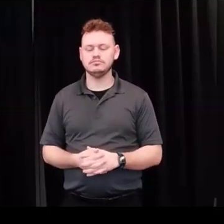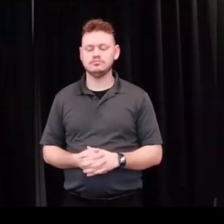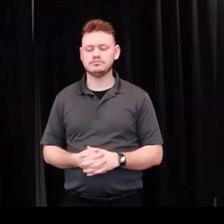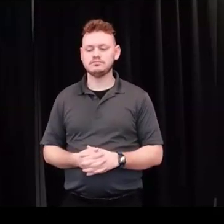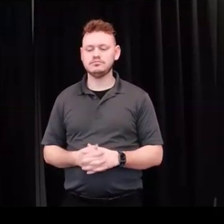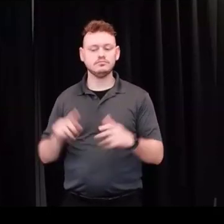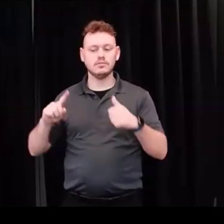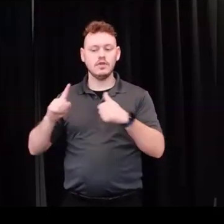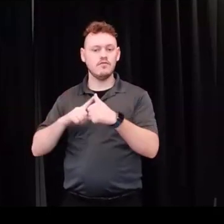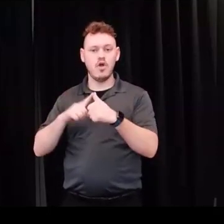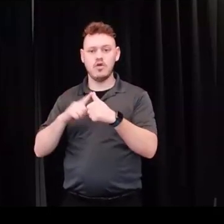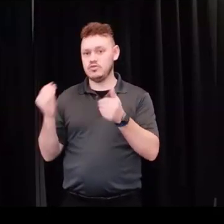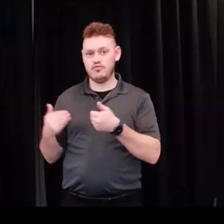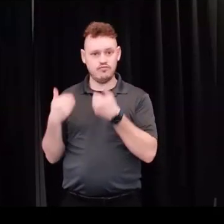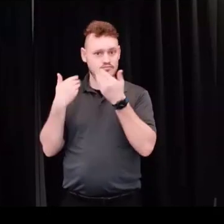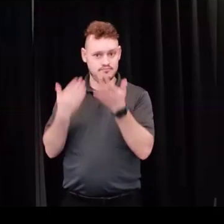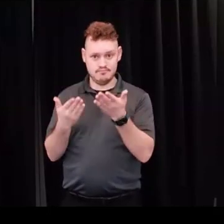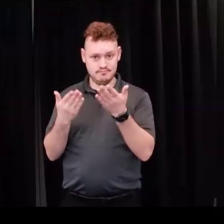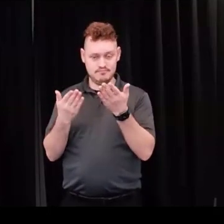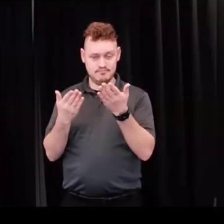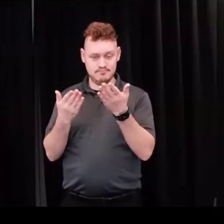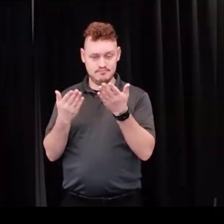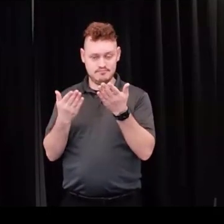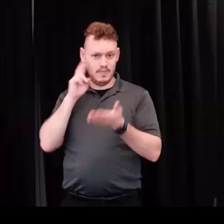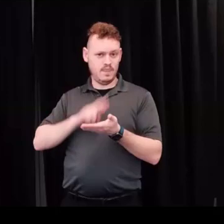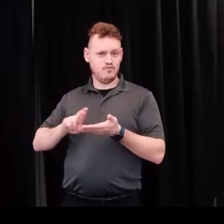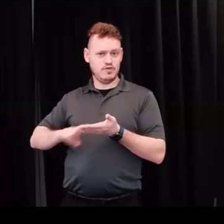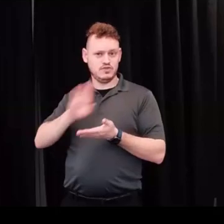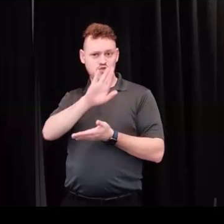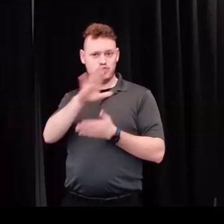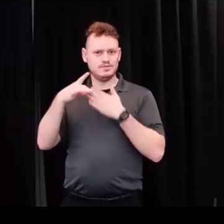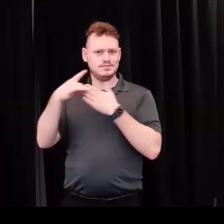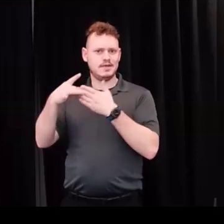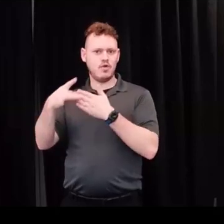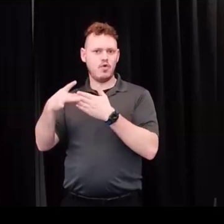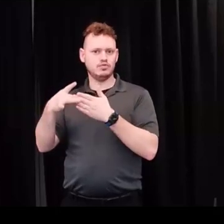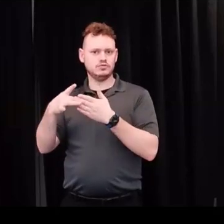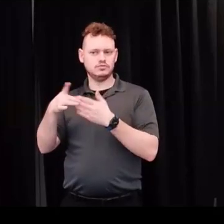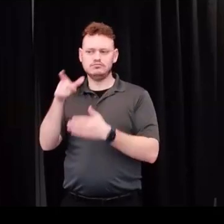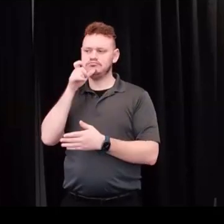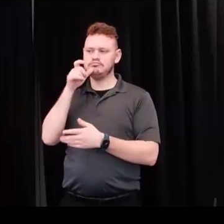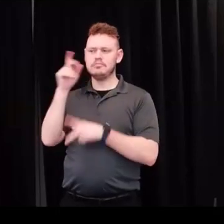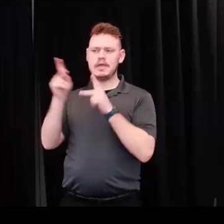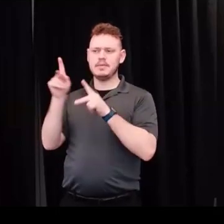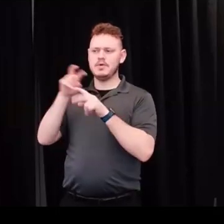recommend is that you research your stakeholders. Think about those people who are impacted, those